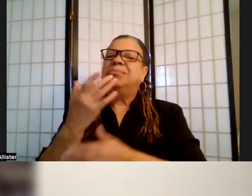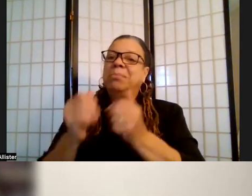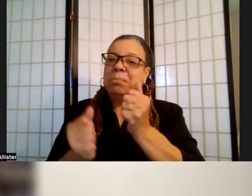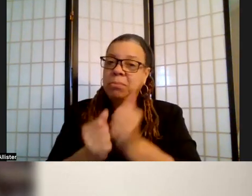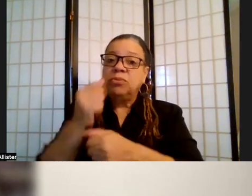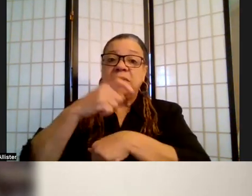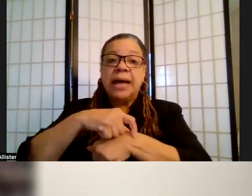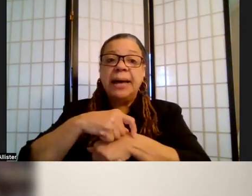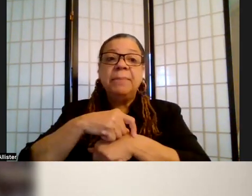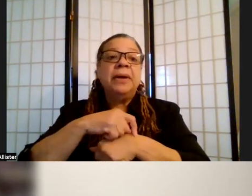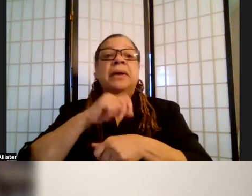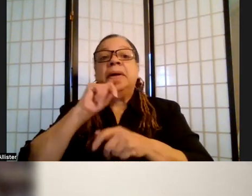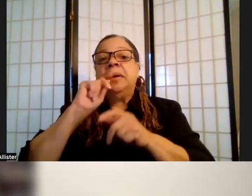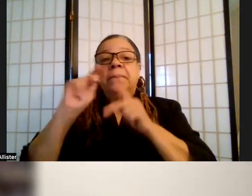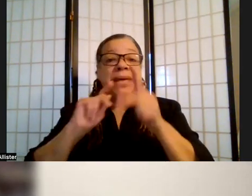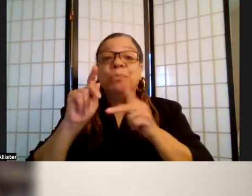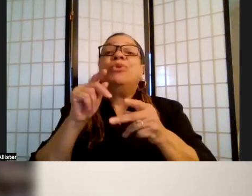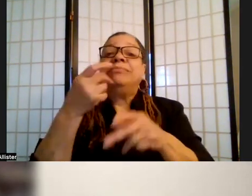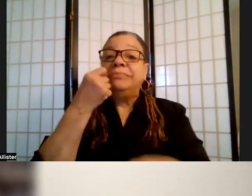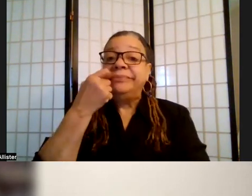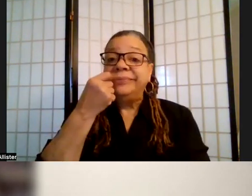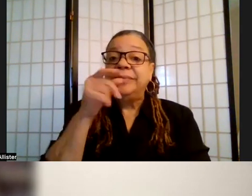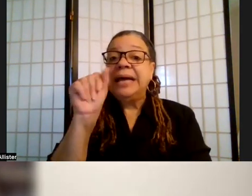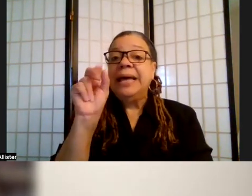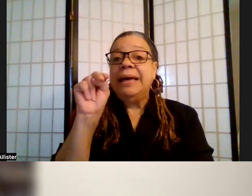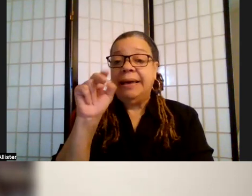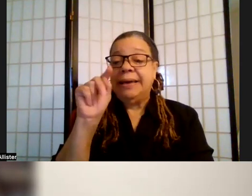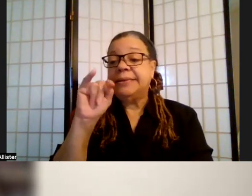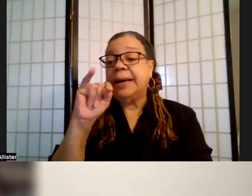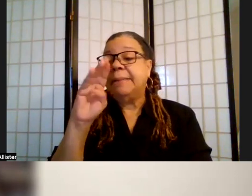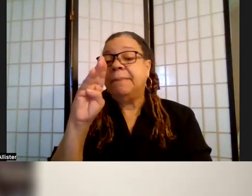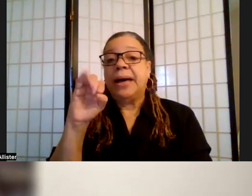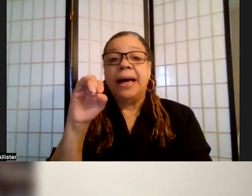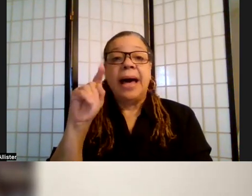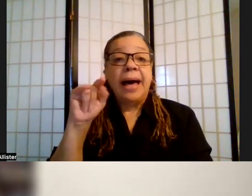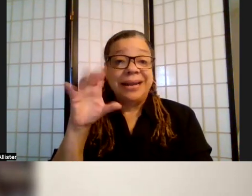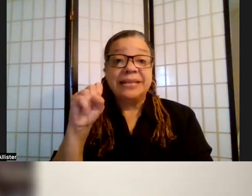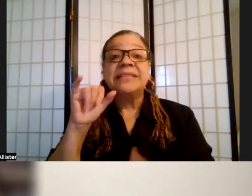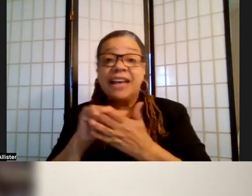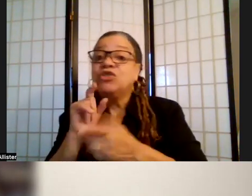that people who take antibiotics, they would take it unnecessarily, all of that is true, but there's the other side as well, the inequity in that access.